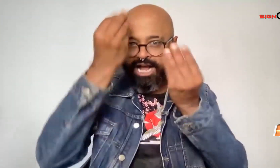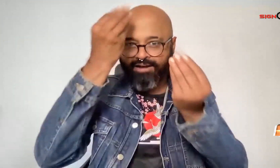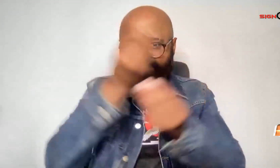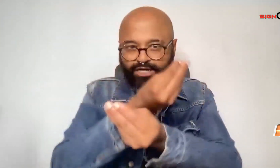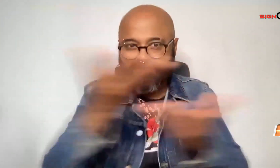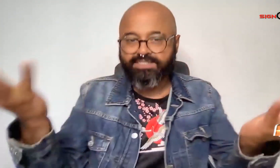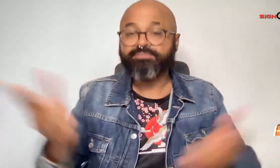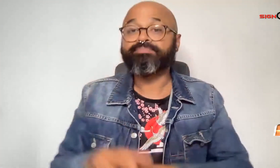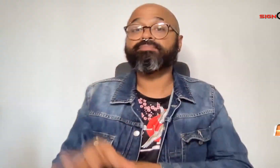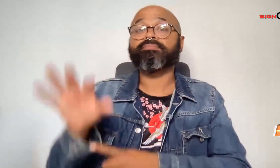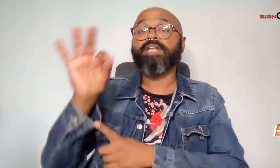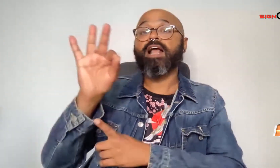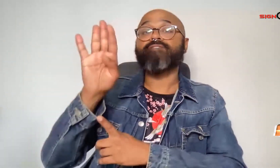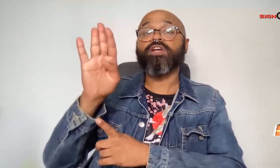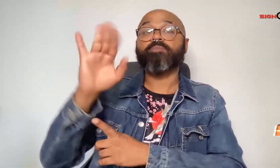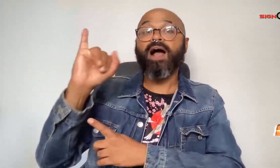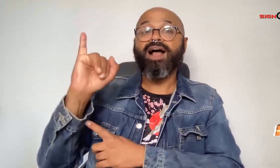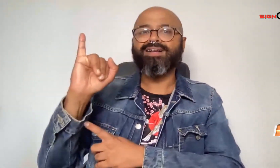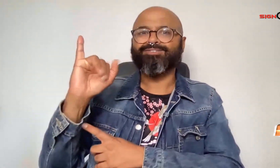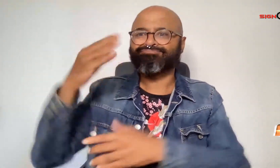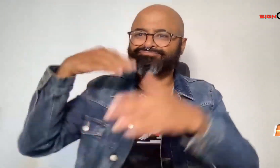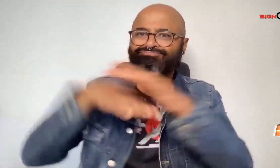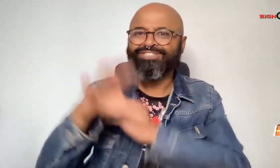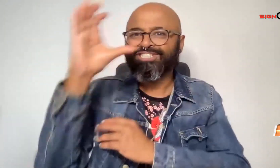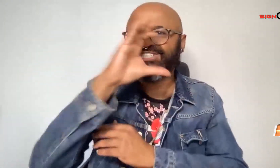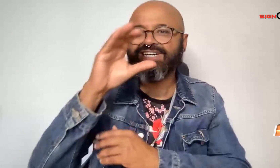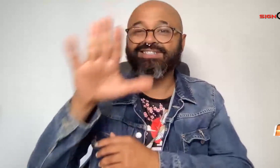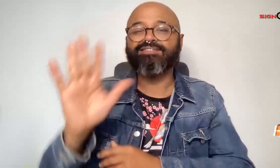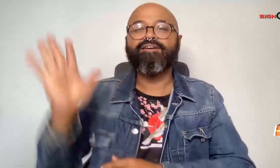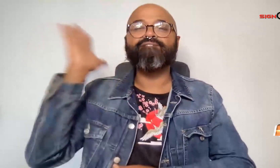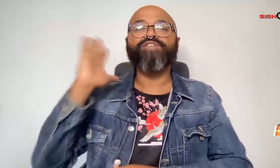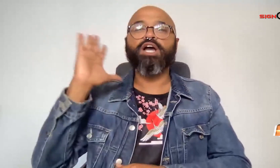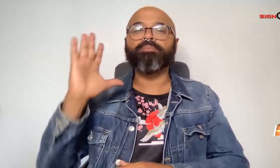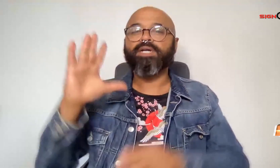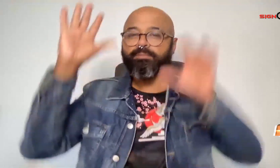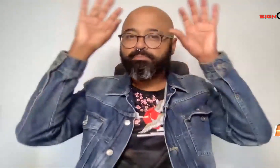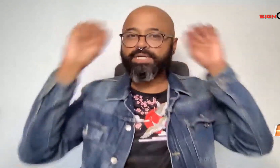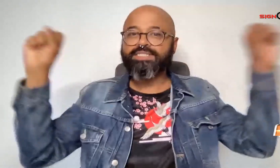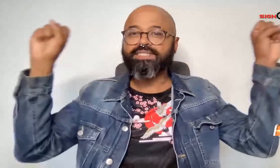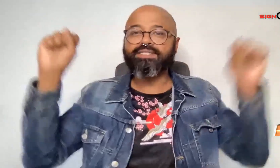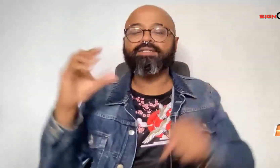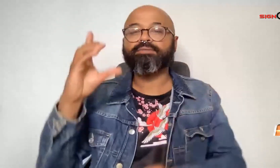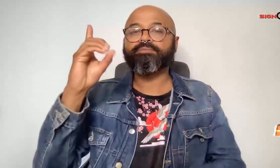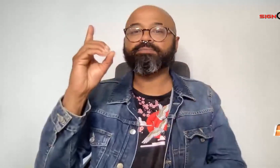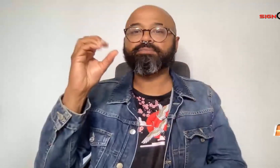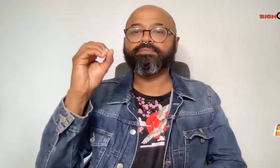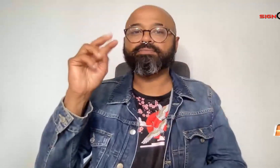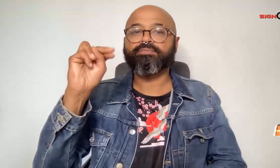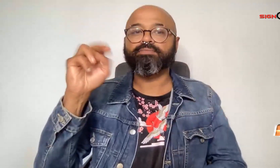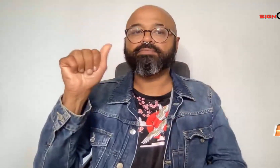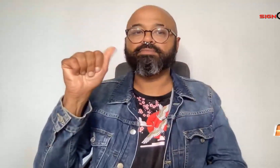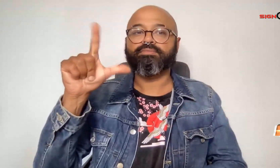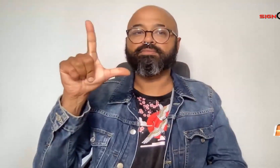here is new information about the FBI search of former president Donald Trump's Mar-a-Lago